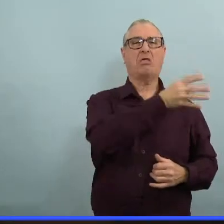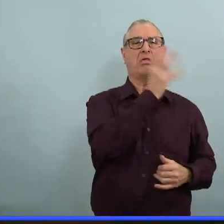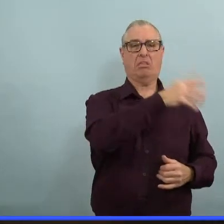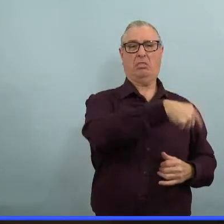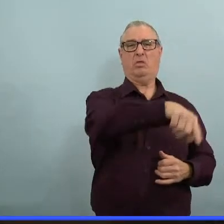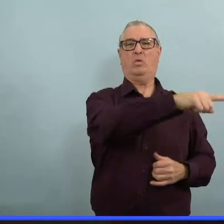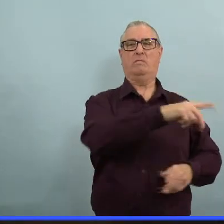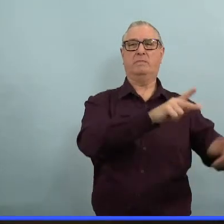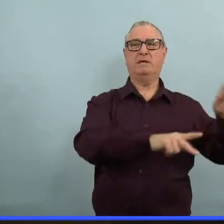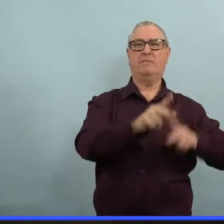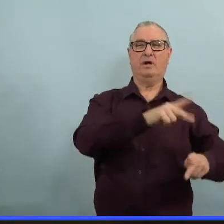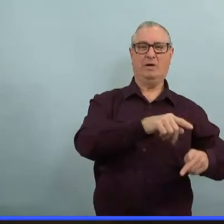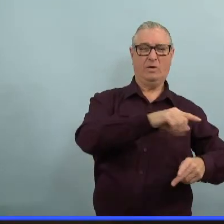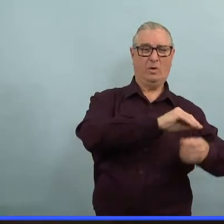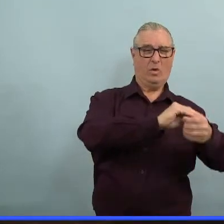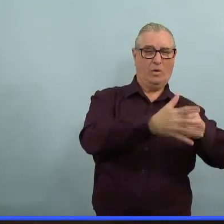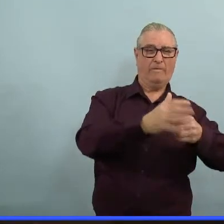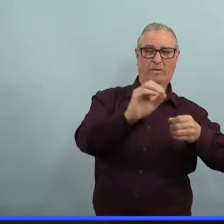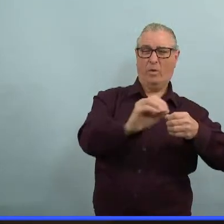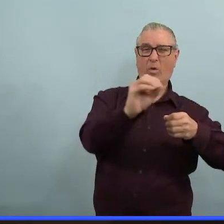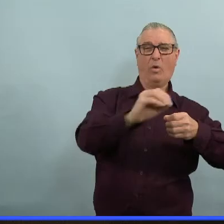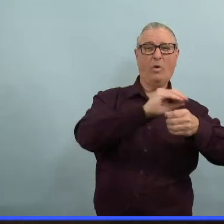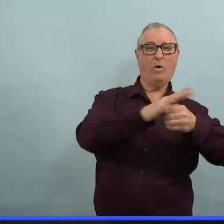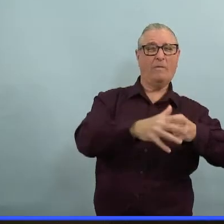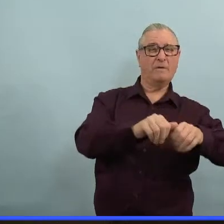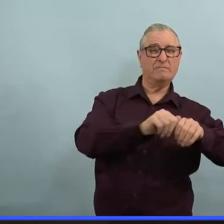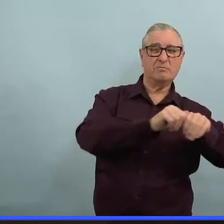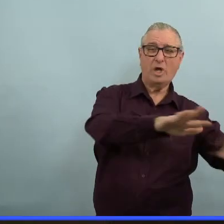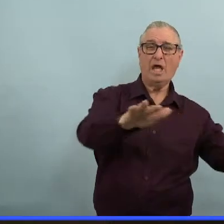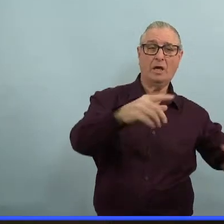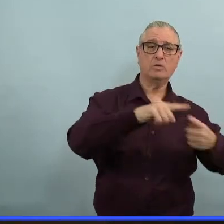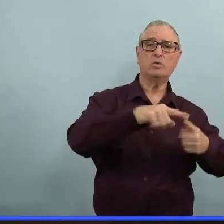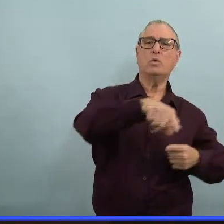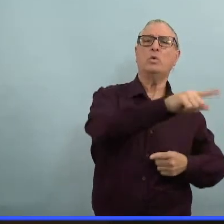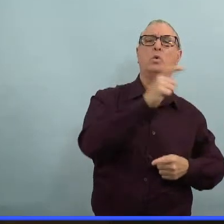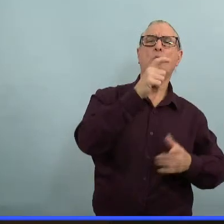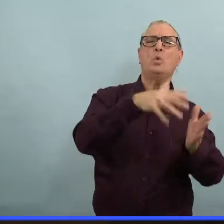you can even if you if you talk to medical experts they say we're underestimating covet deaths not